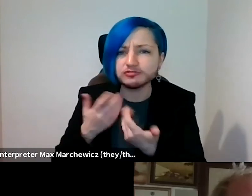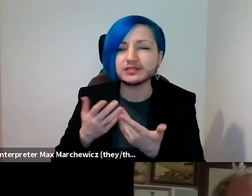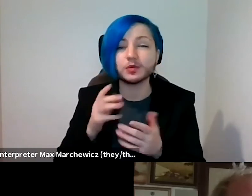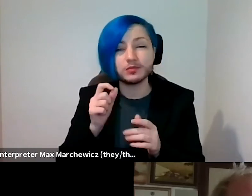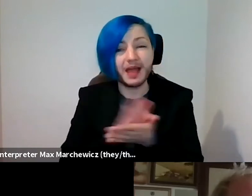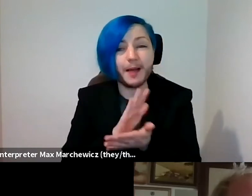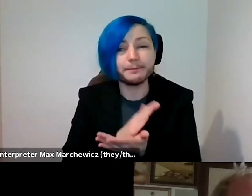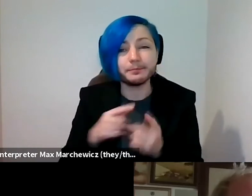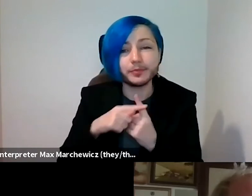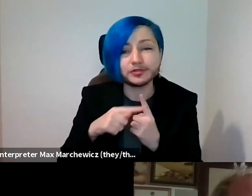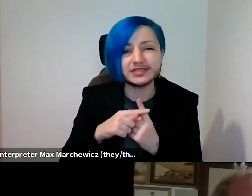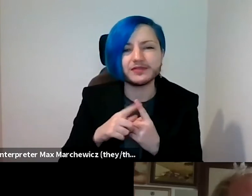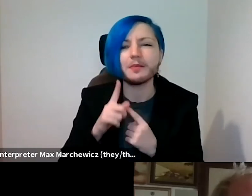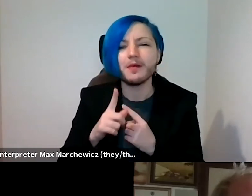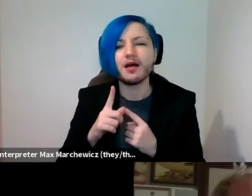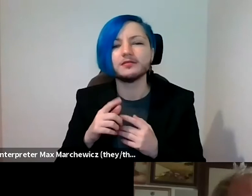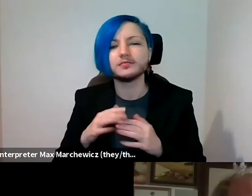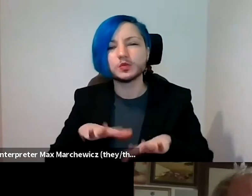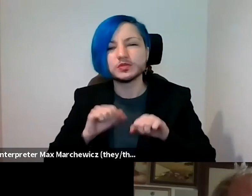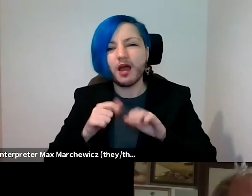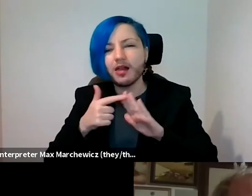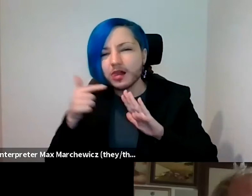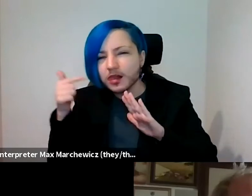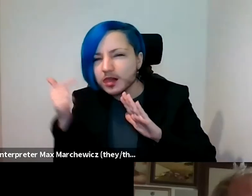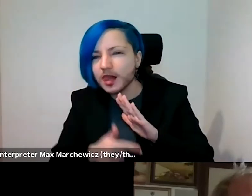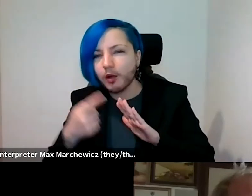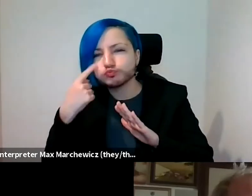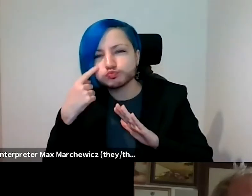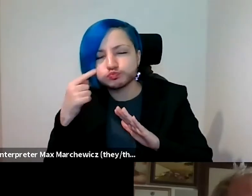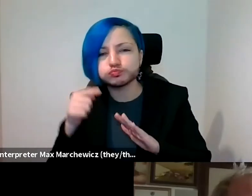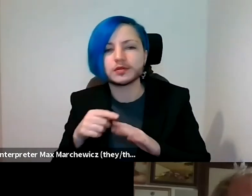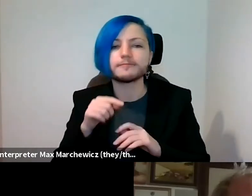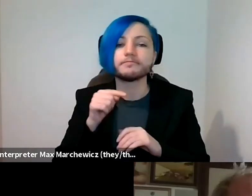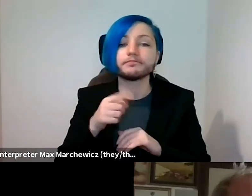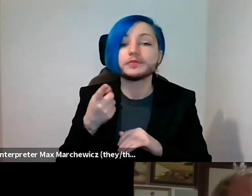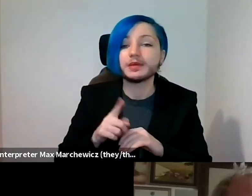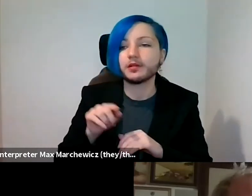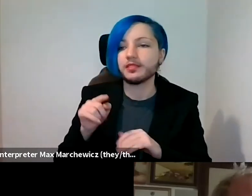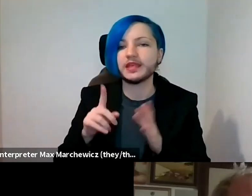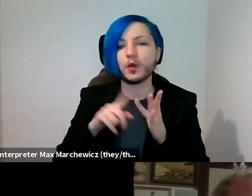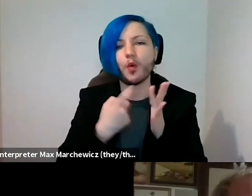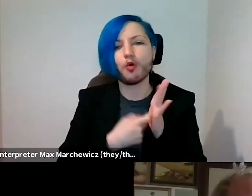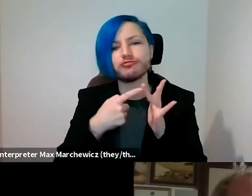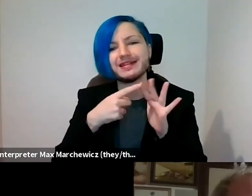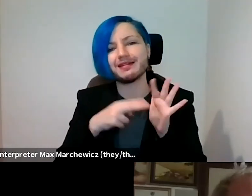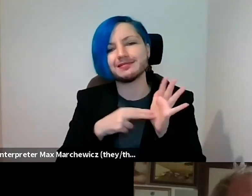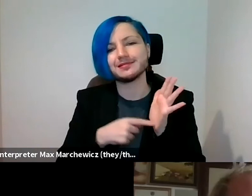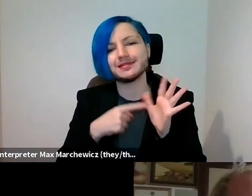But then if you start looking more deeply into it, these people, the Orientalists of the late 19th century,